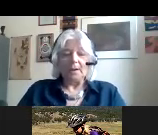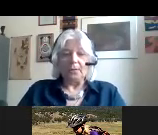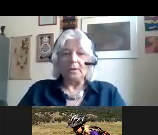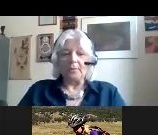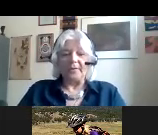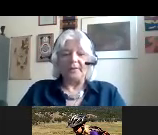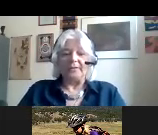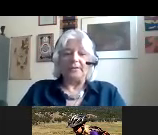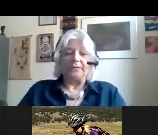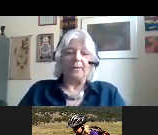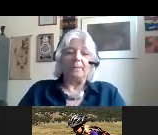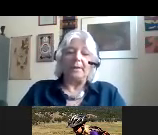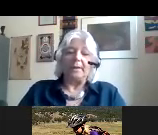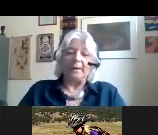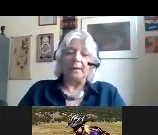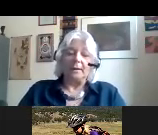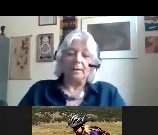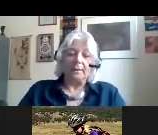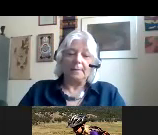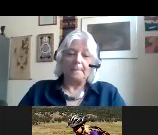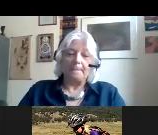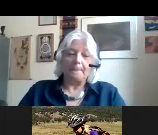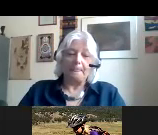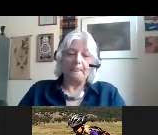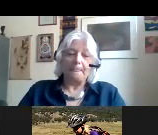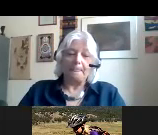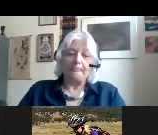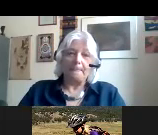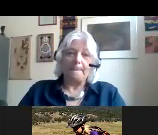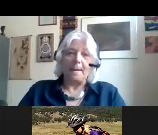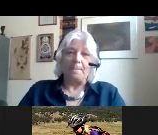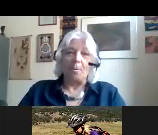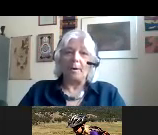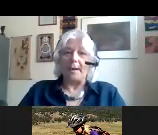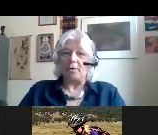It really prevents us from making a more equitable